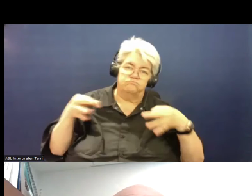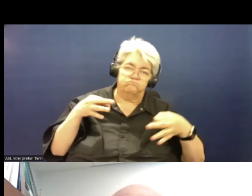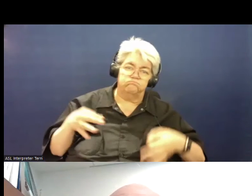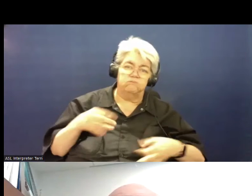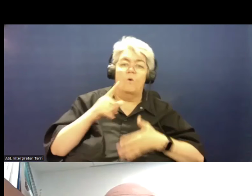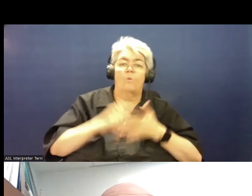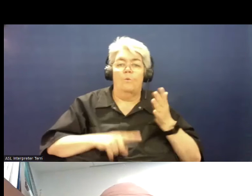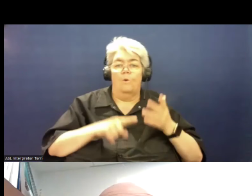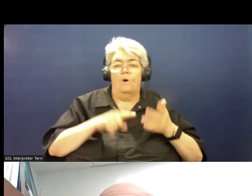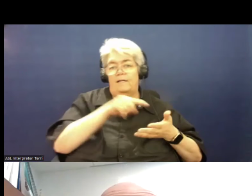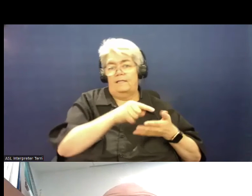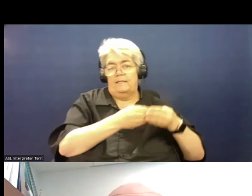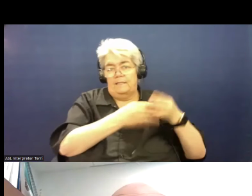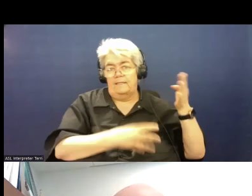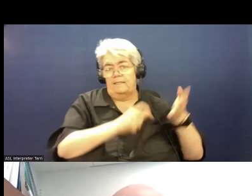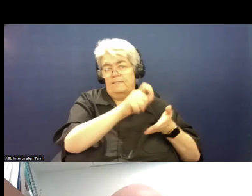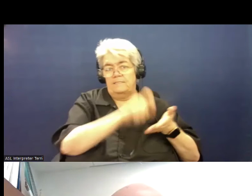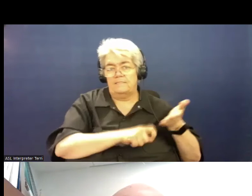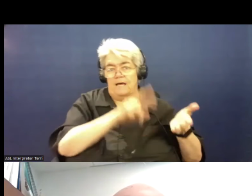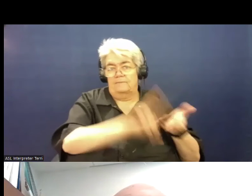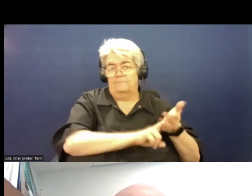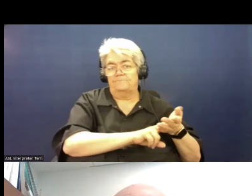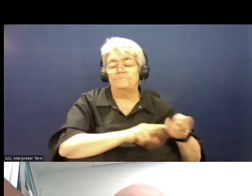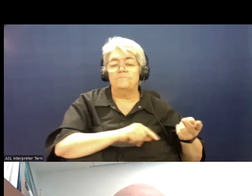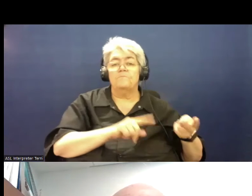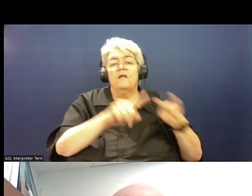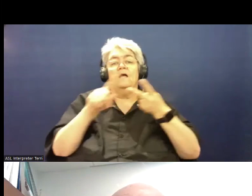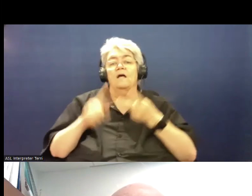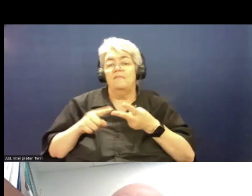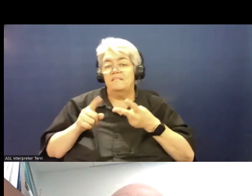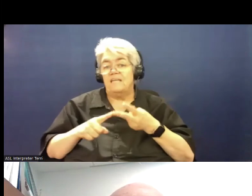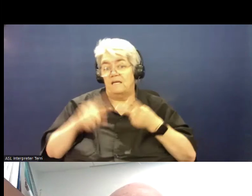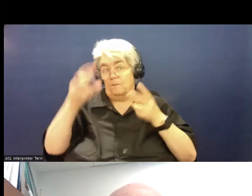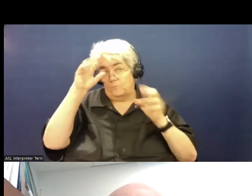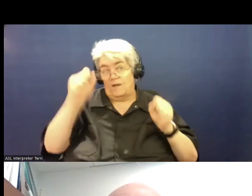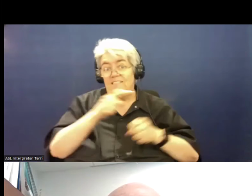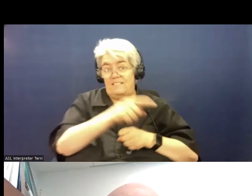WITH YOU. THE SECOND PRESIDENTIAL ORDER IS ON POLICING.